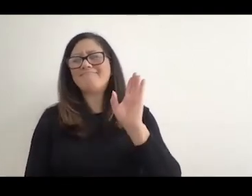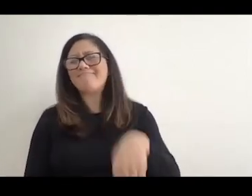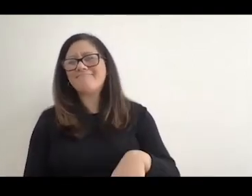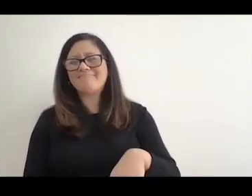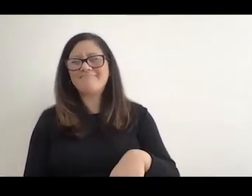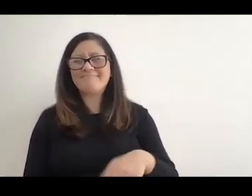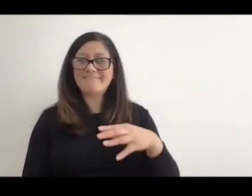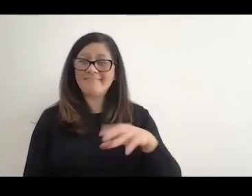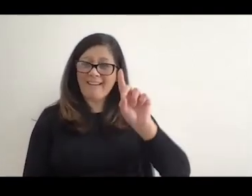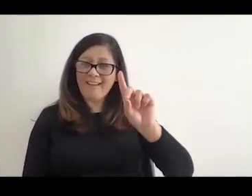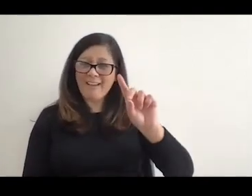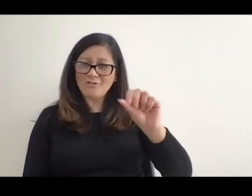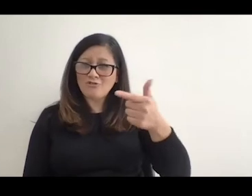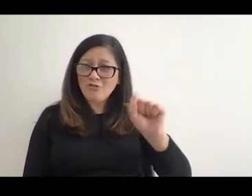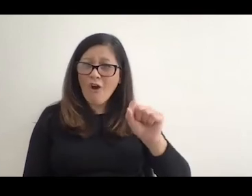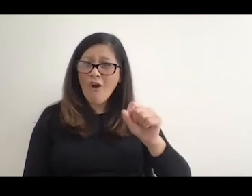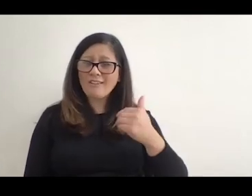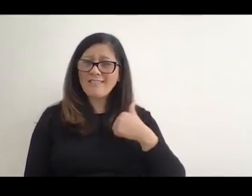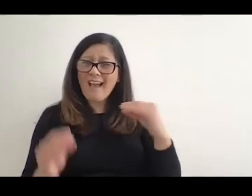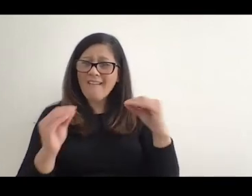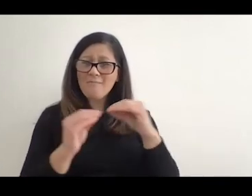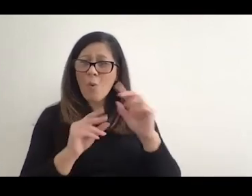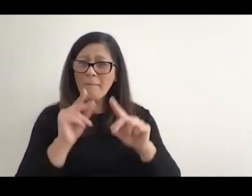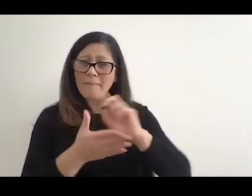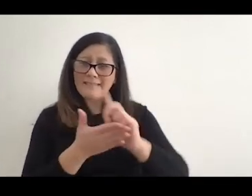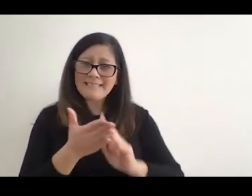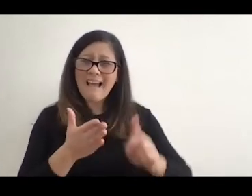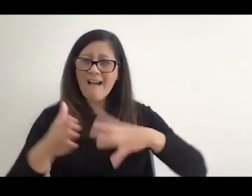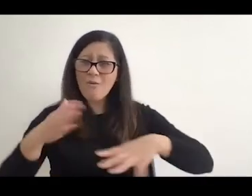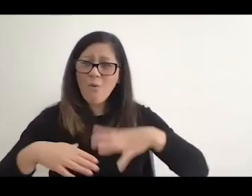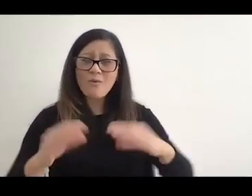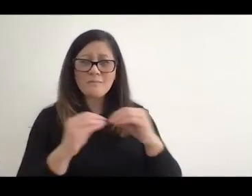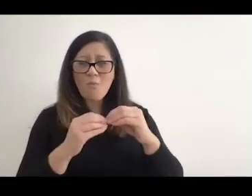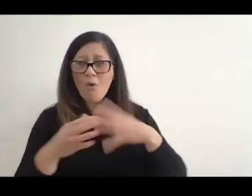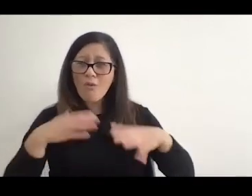their bodies than people with disabilities. People with disabilities have on clothes I said,